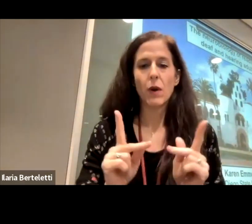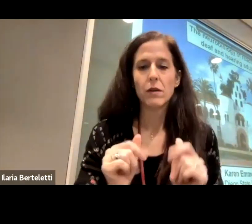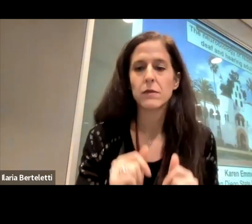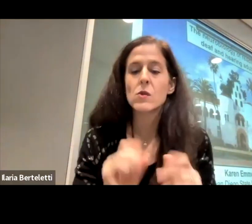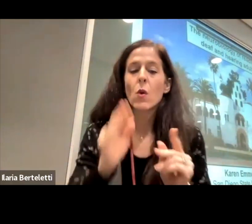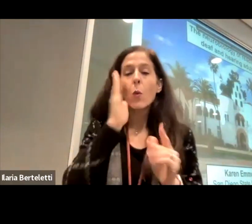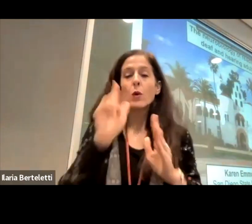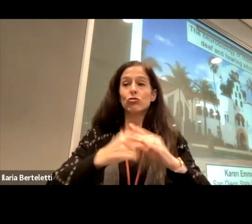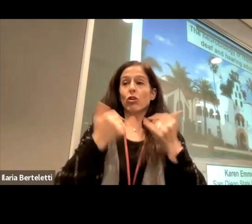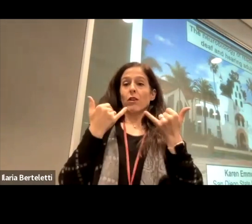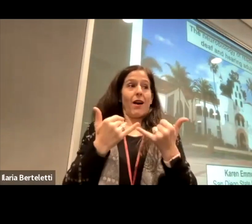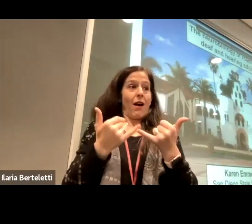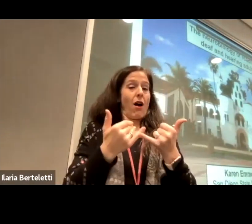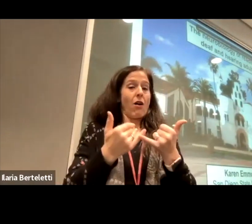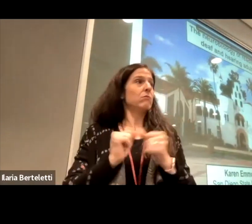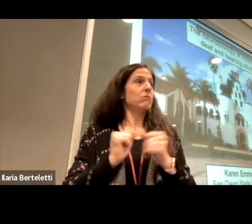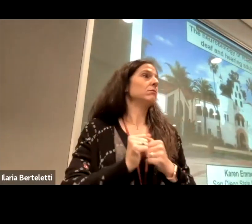Hi! Everyone